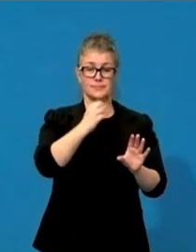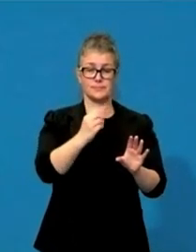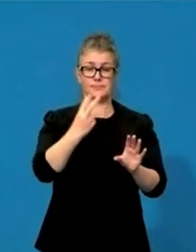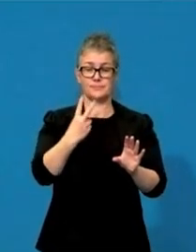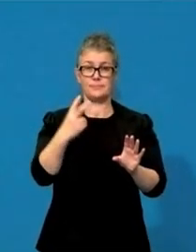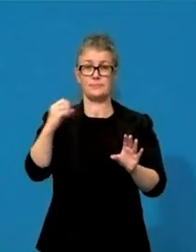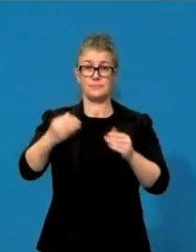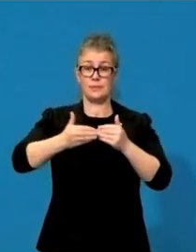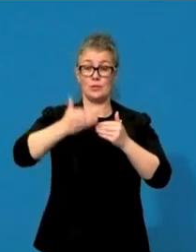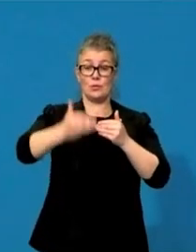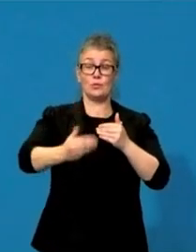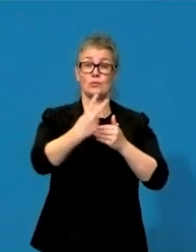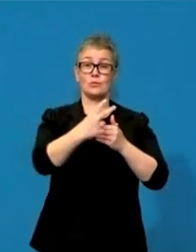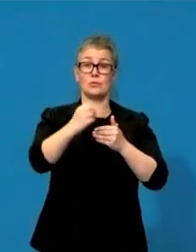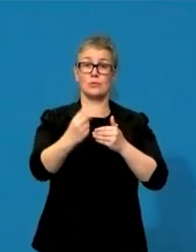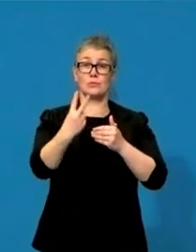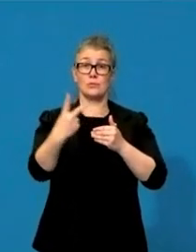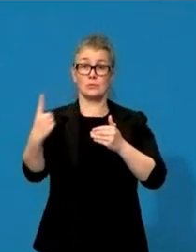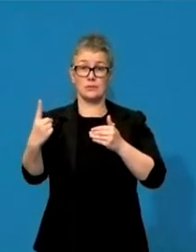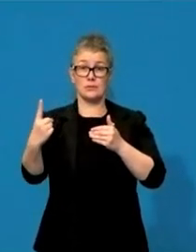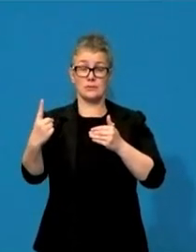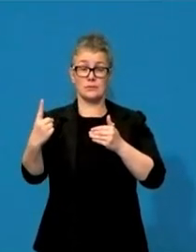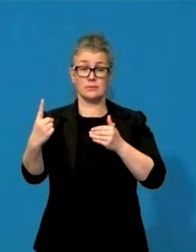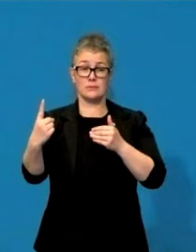Actually, May 2020 to May 2021.